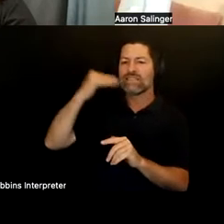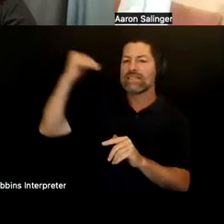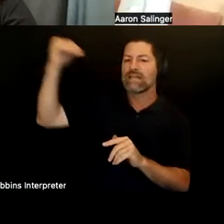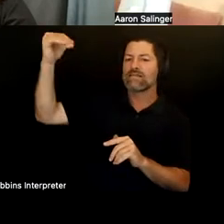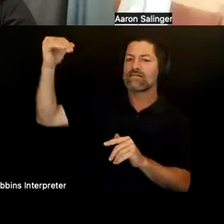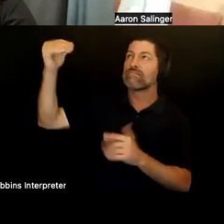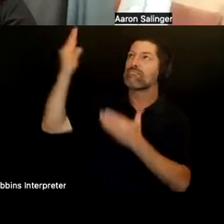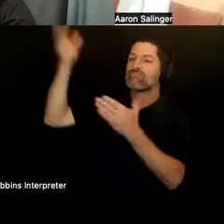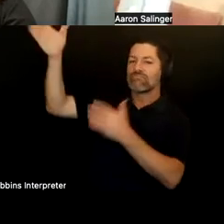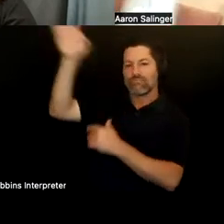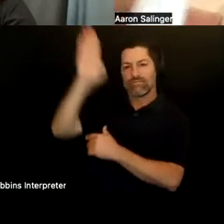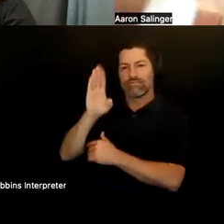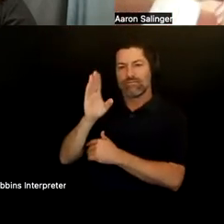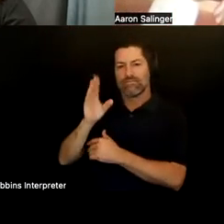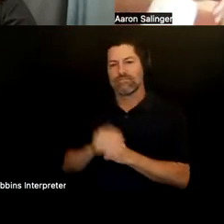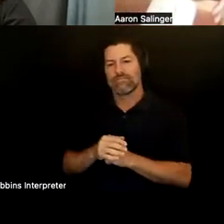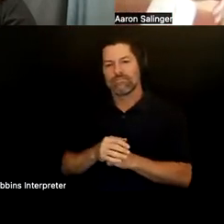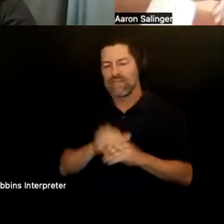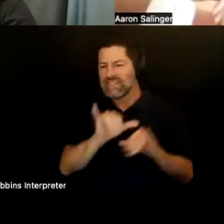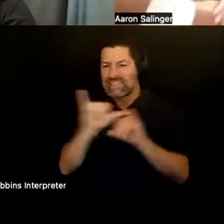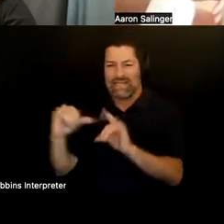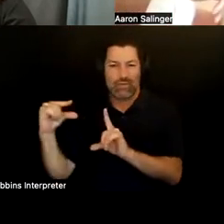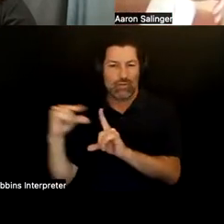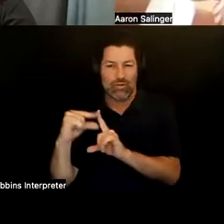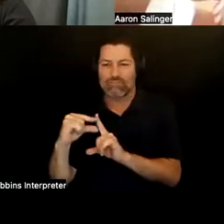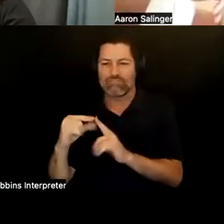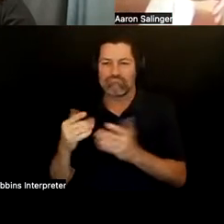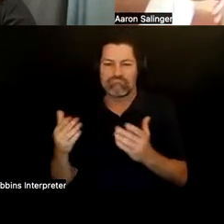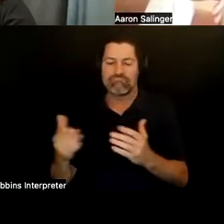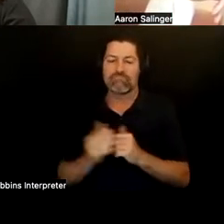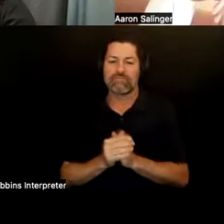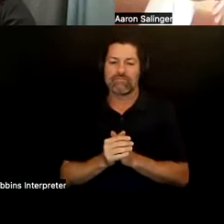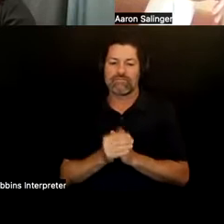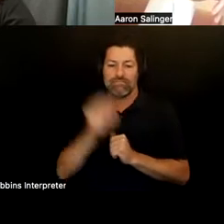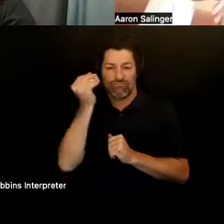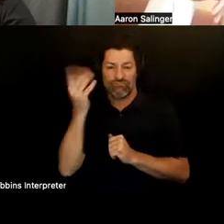19:59:18 The same exact letters in Hebrew so that's it remember I told you about the